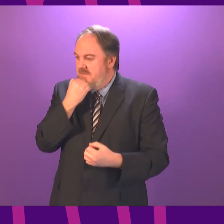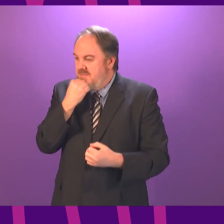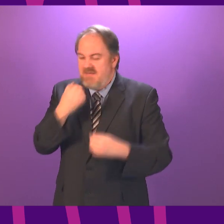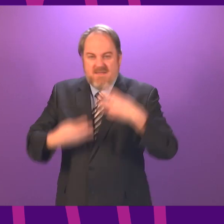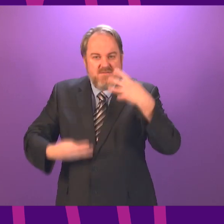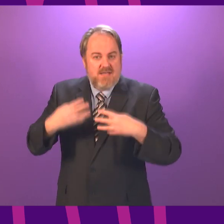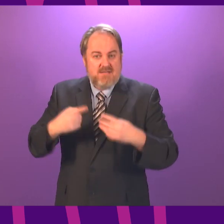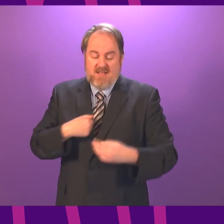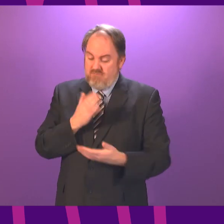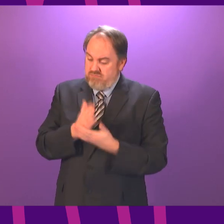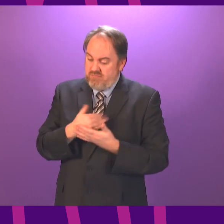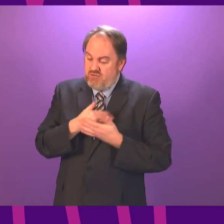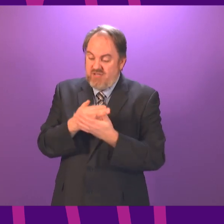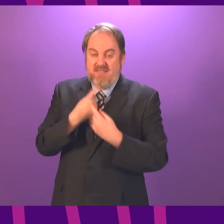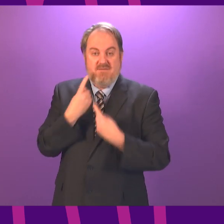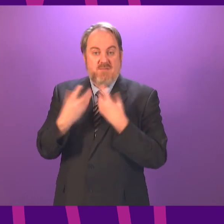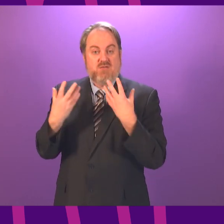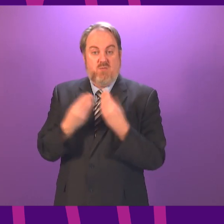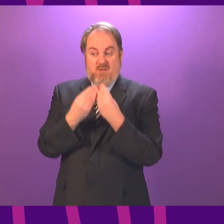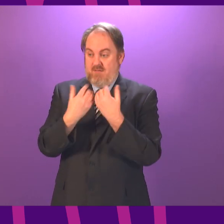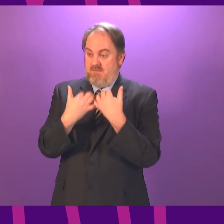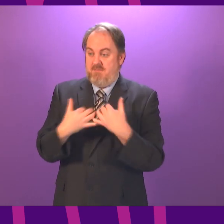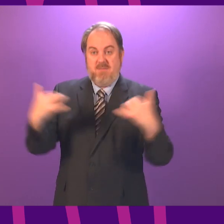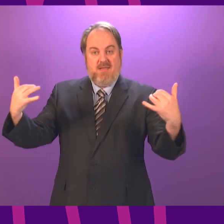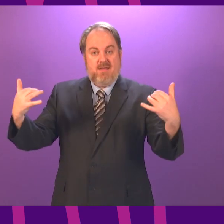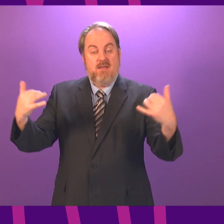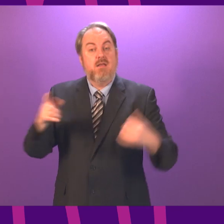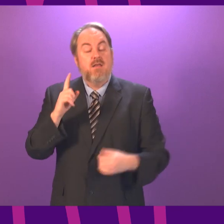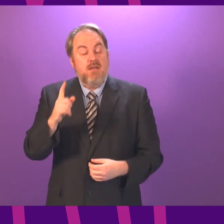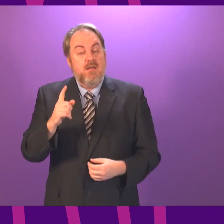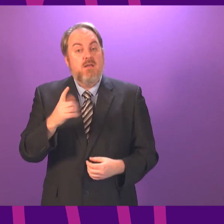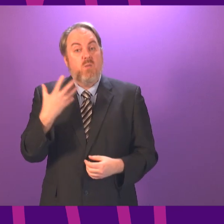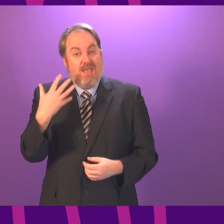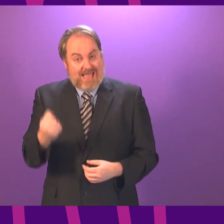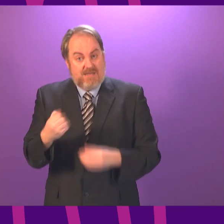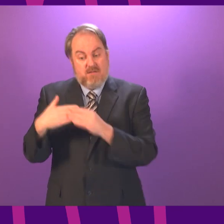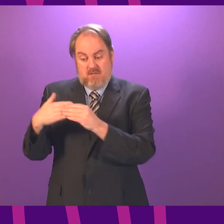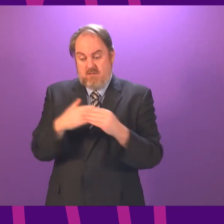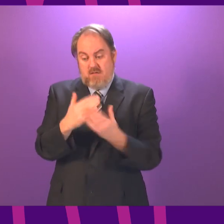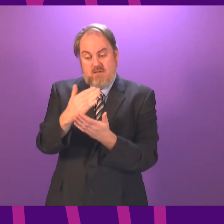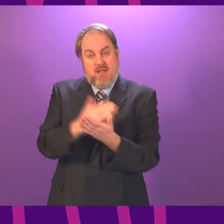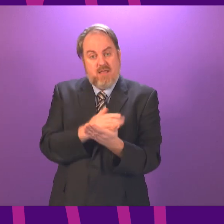with the public. It is simply not true to say that guidance was not issued to care homes; guidance was